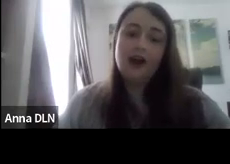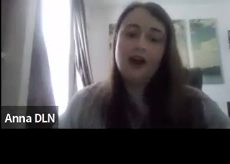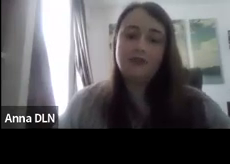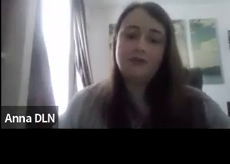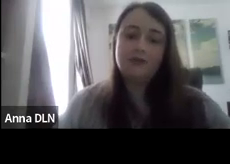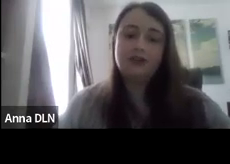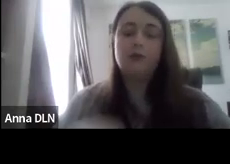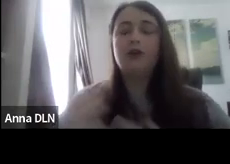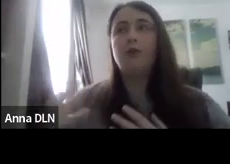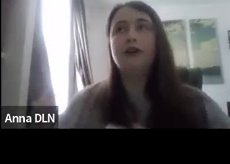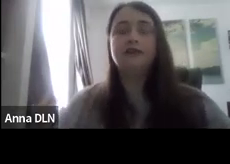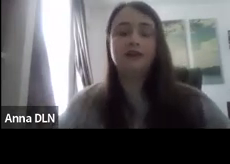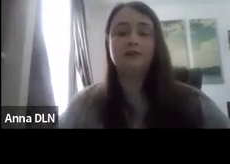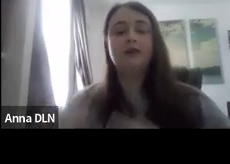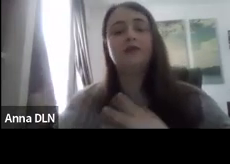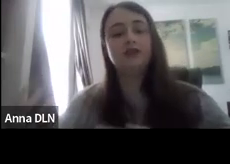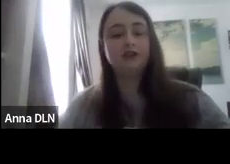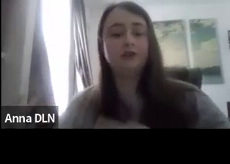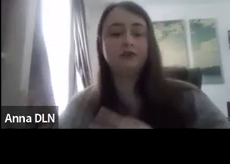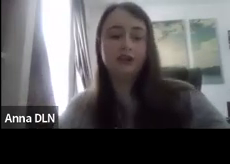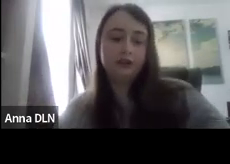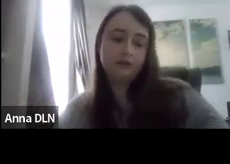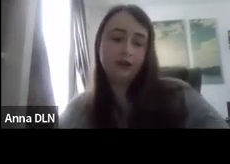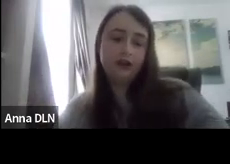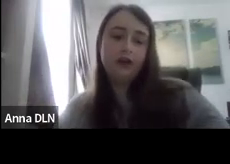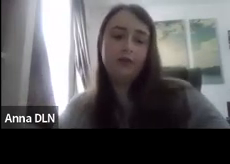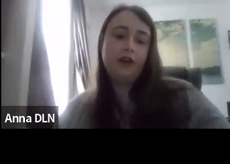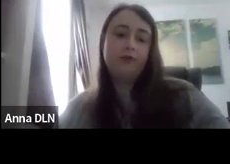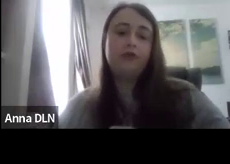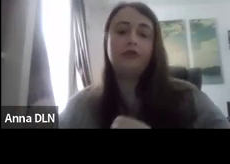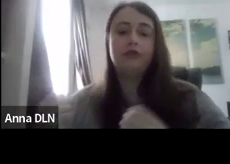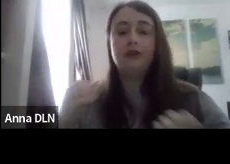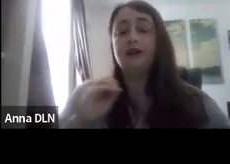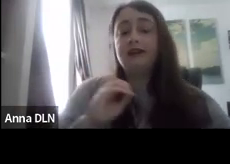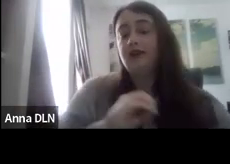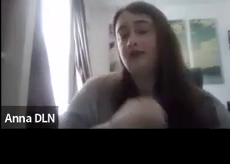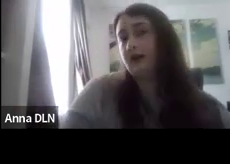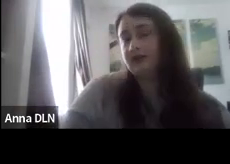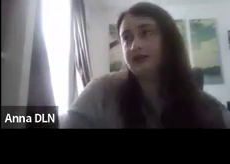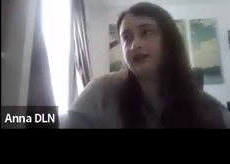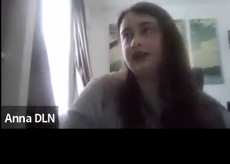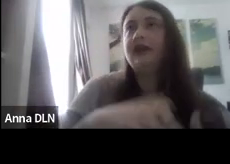I had to emphasize a one-on-one exam invigilator wasn't enough, but that I wasn't suited, say, what I needed a leave of absence,